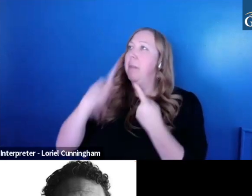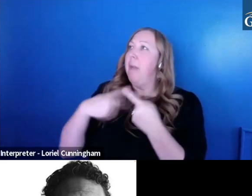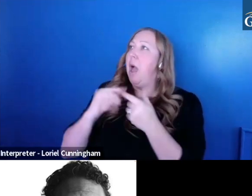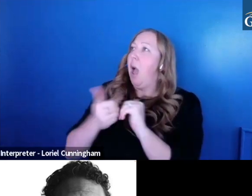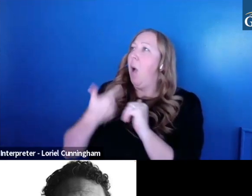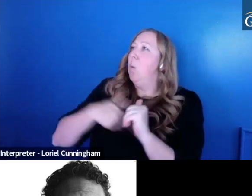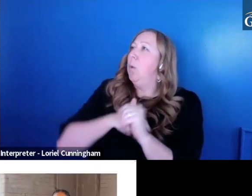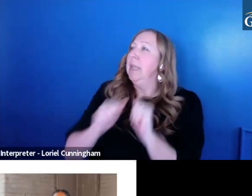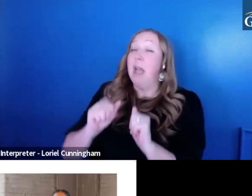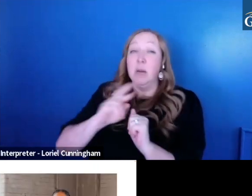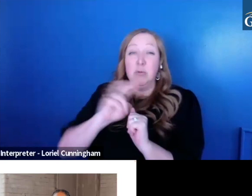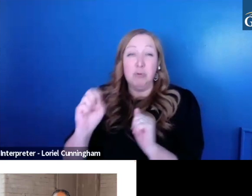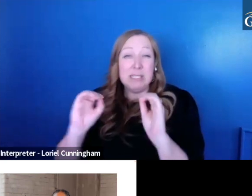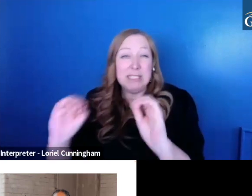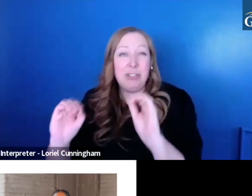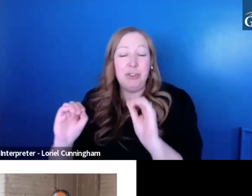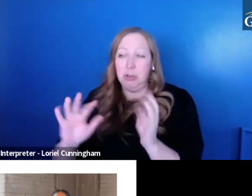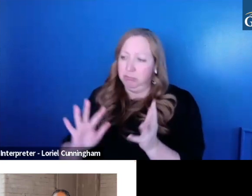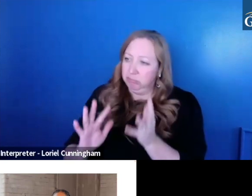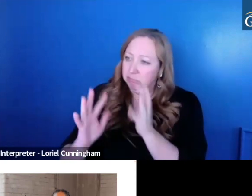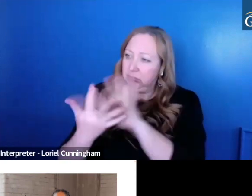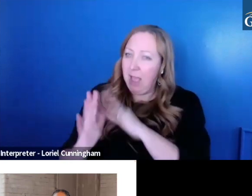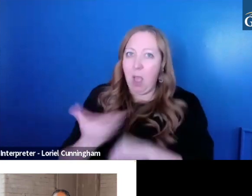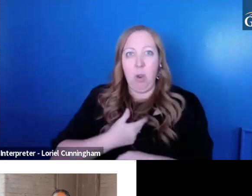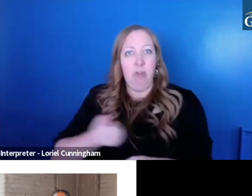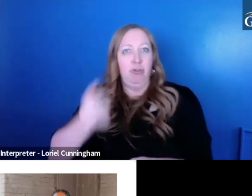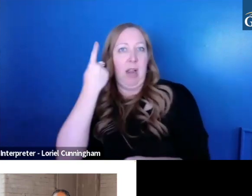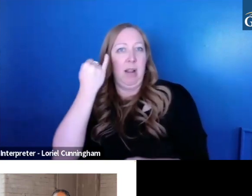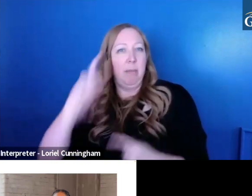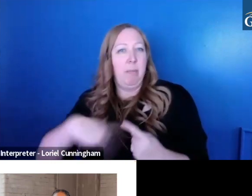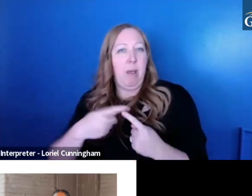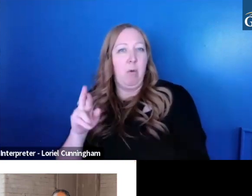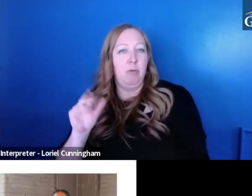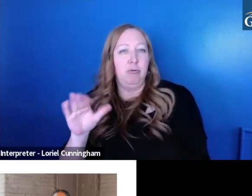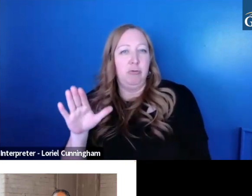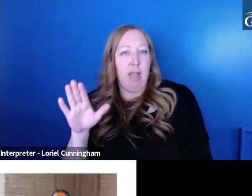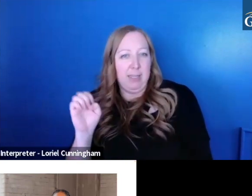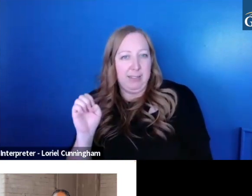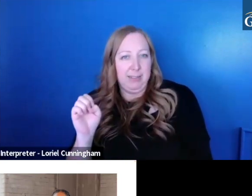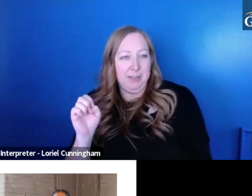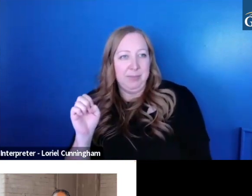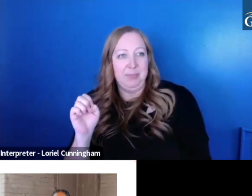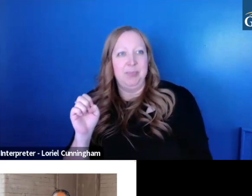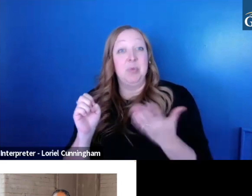understandings around race. So one is to reteach. So the